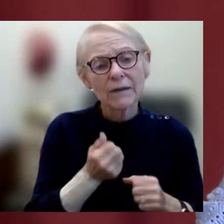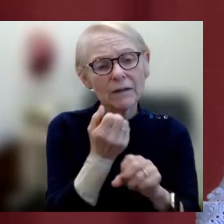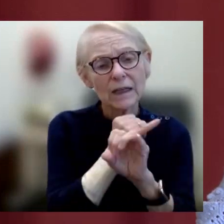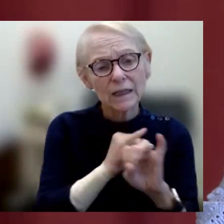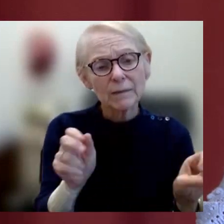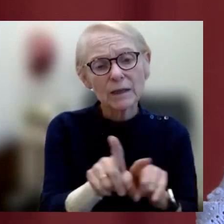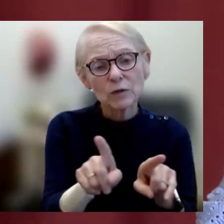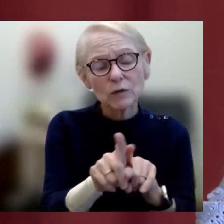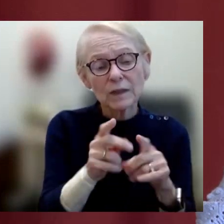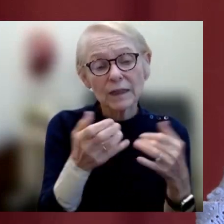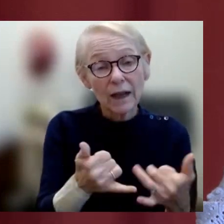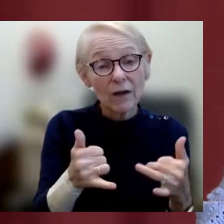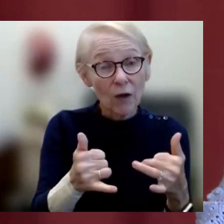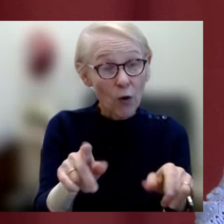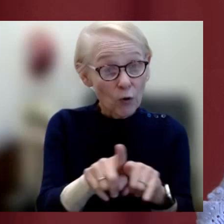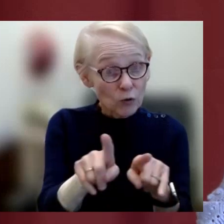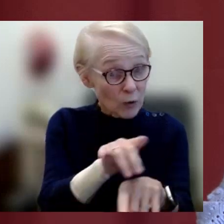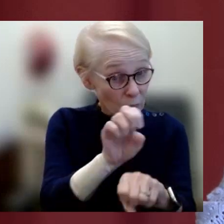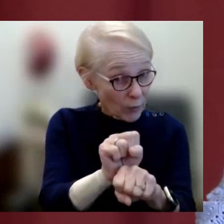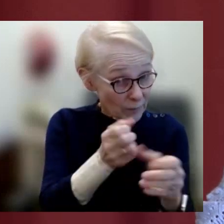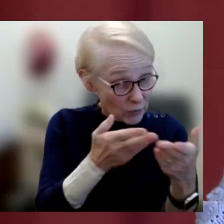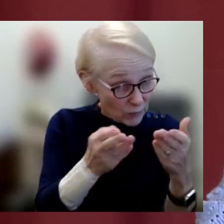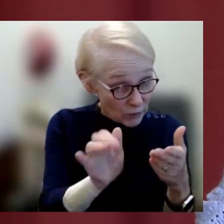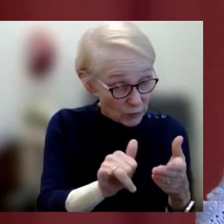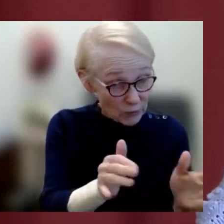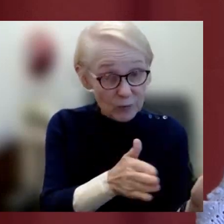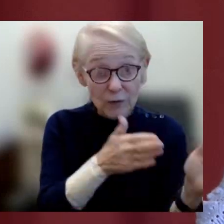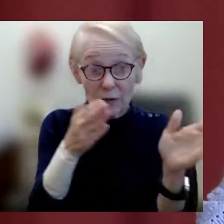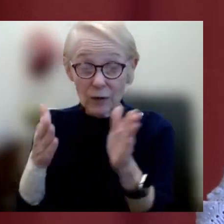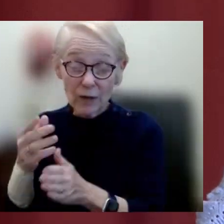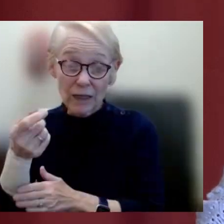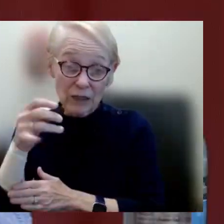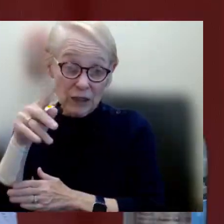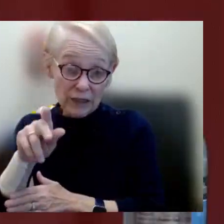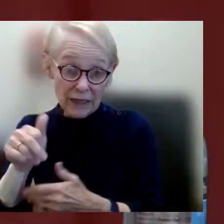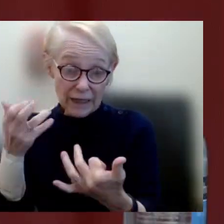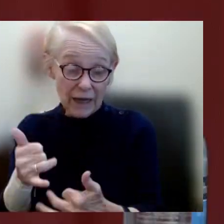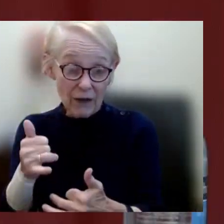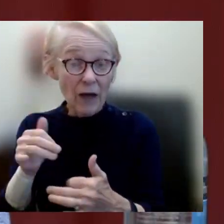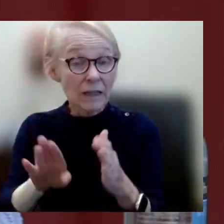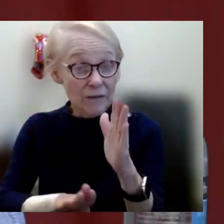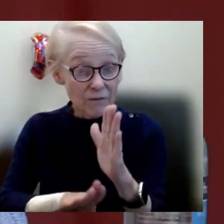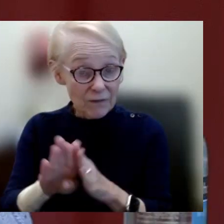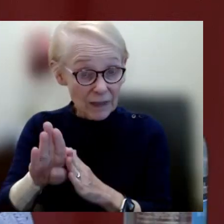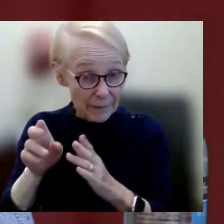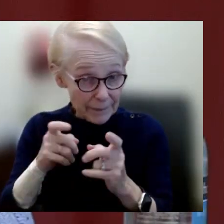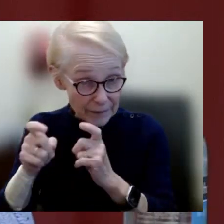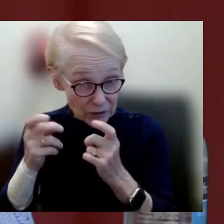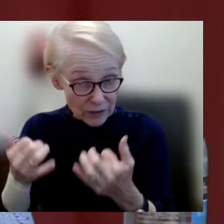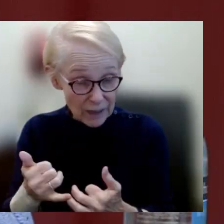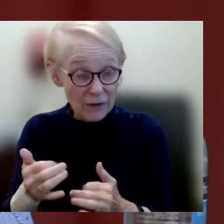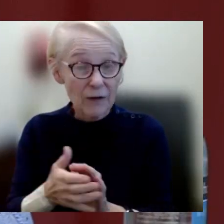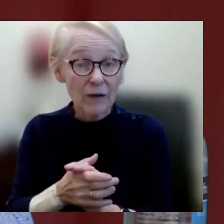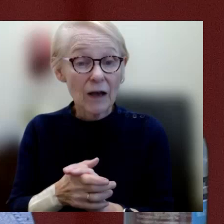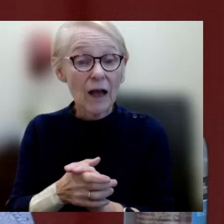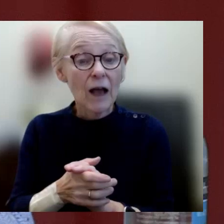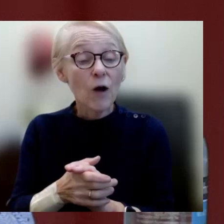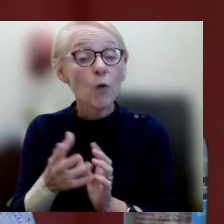have some Employment Services I am the development manager so I deal with development marketing and